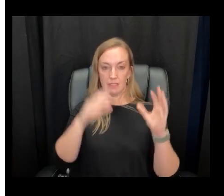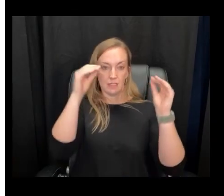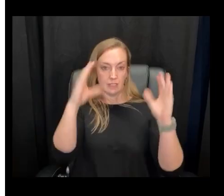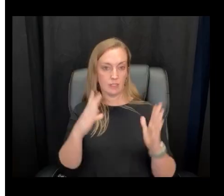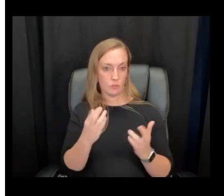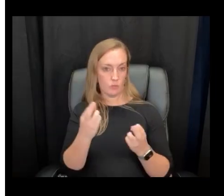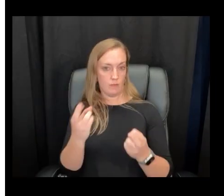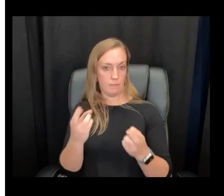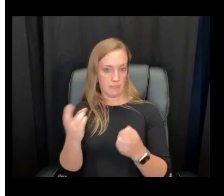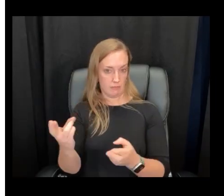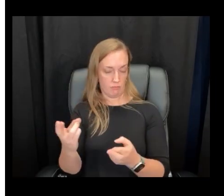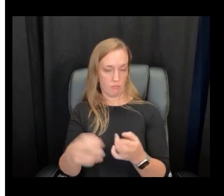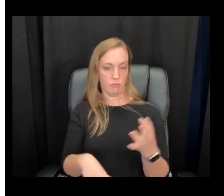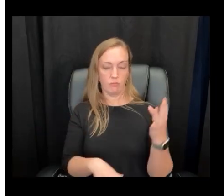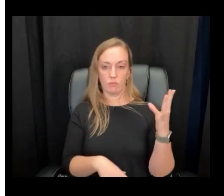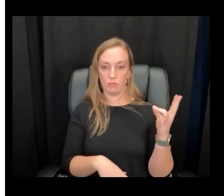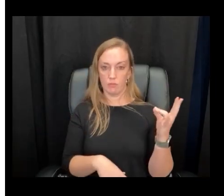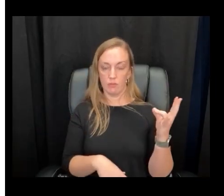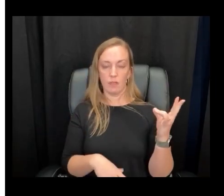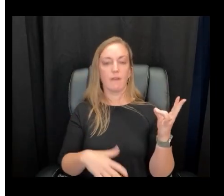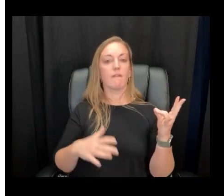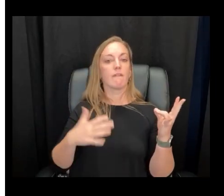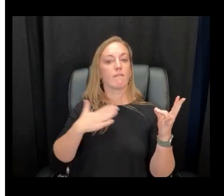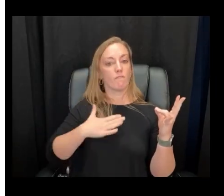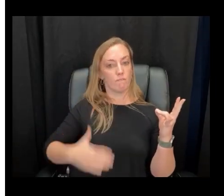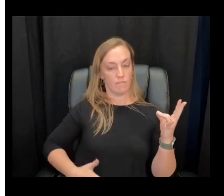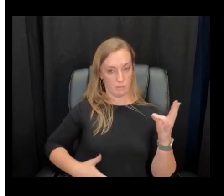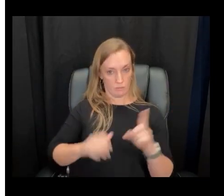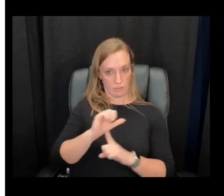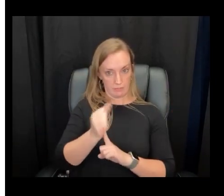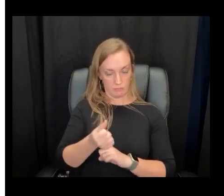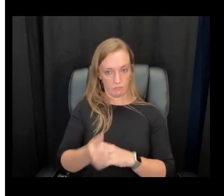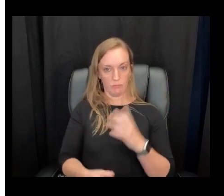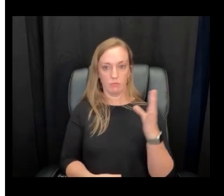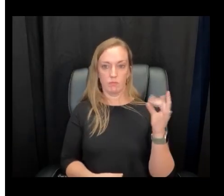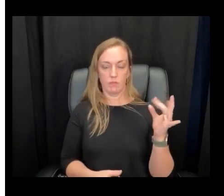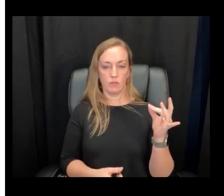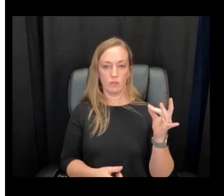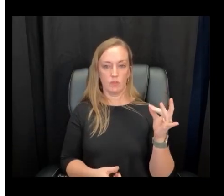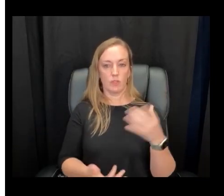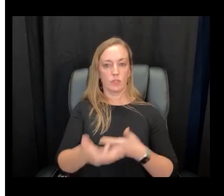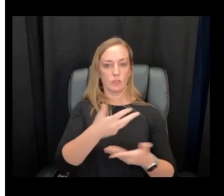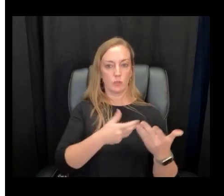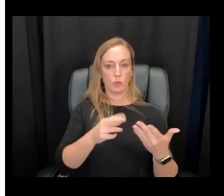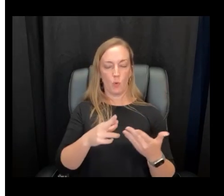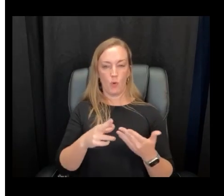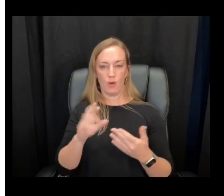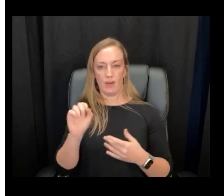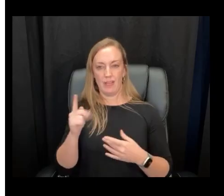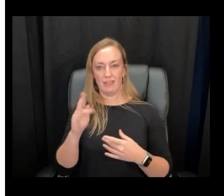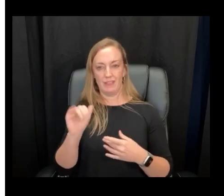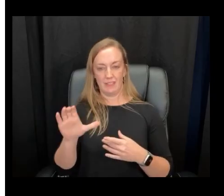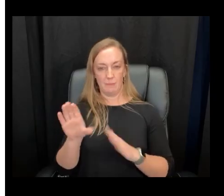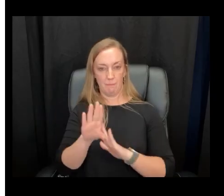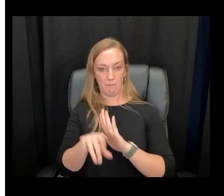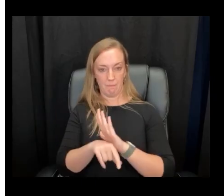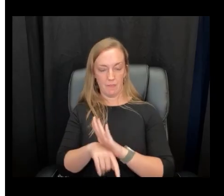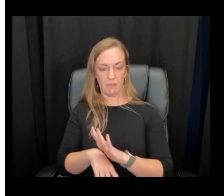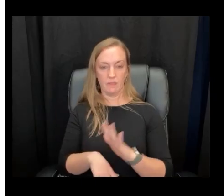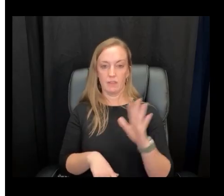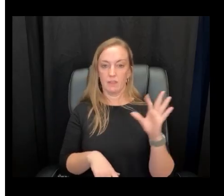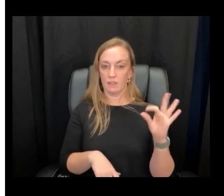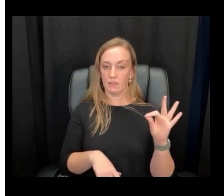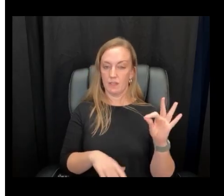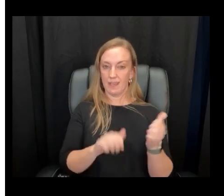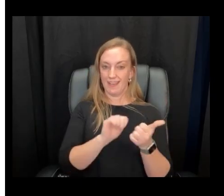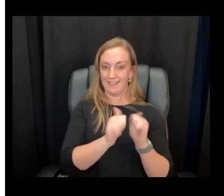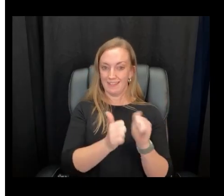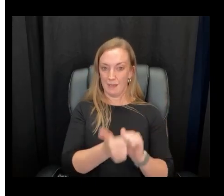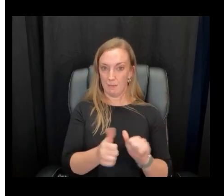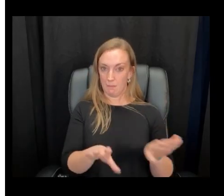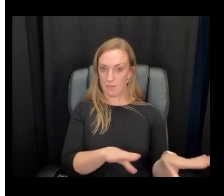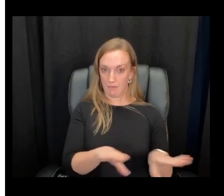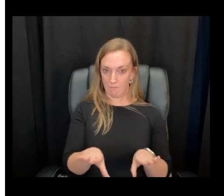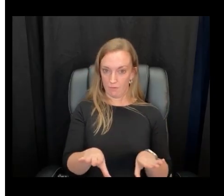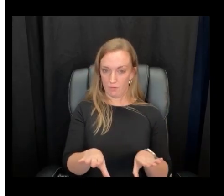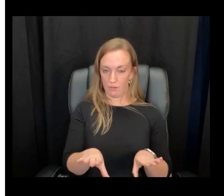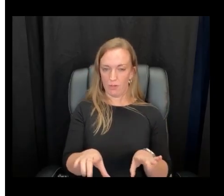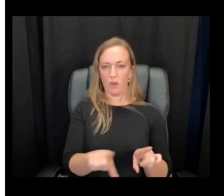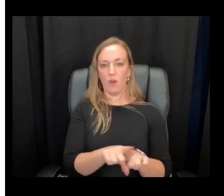teacher recommendations, physical condition, social or ethnic background, adaptive behavior,